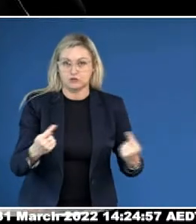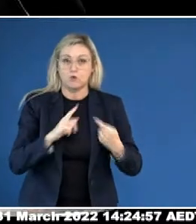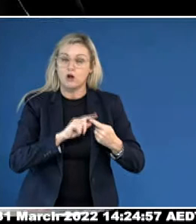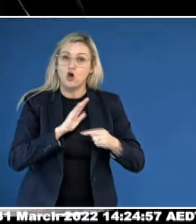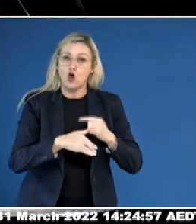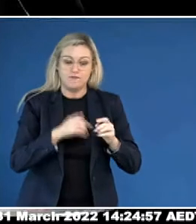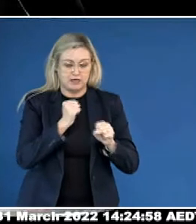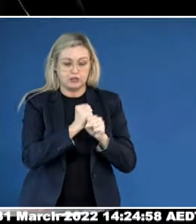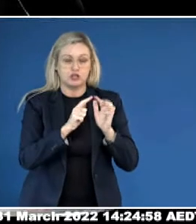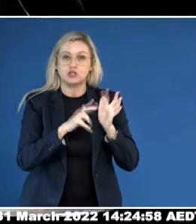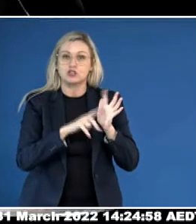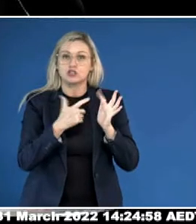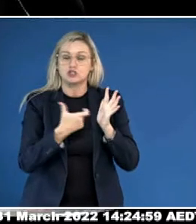and also promoting disability rights.